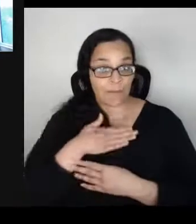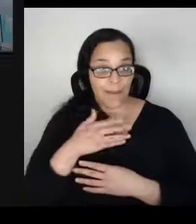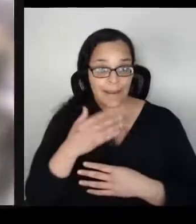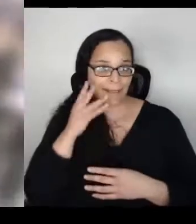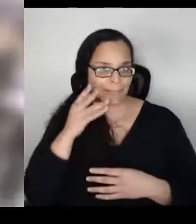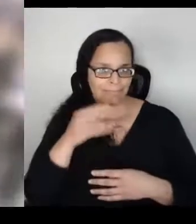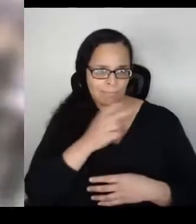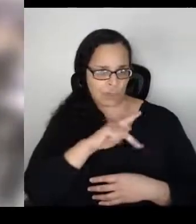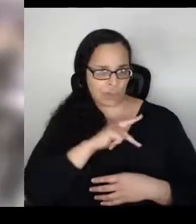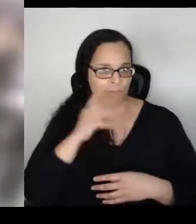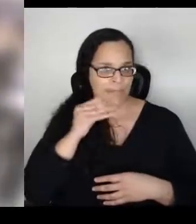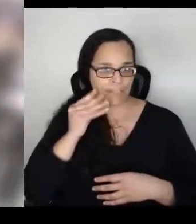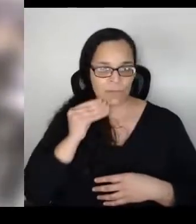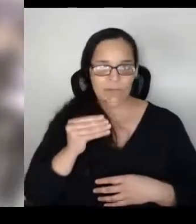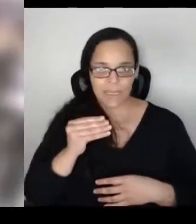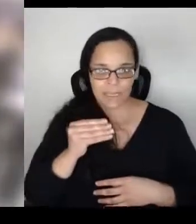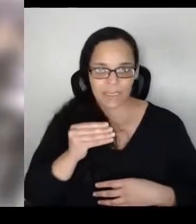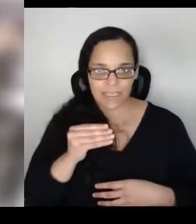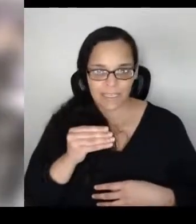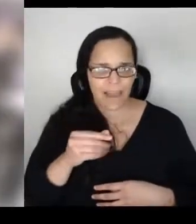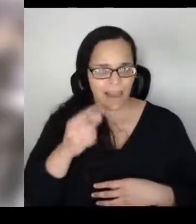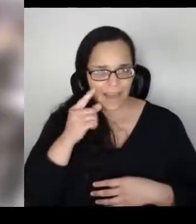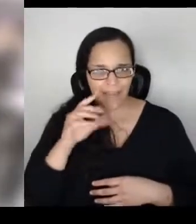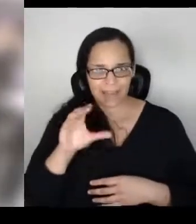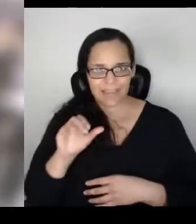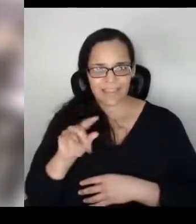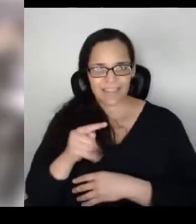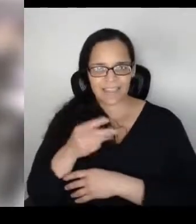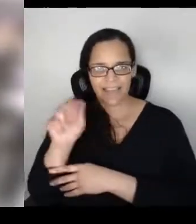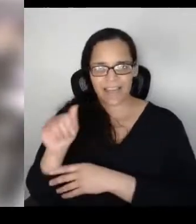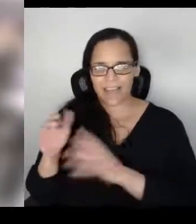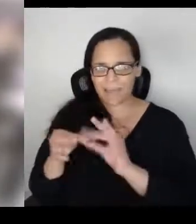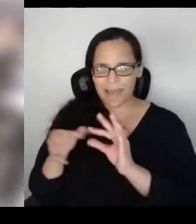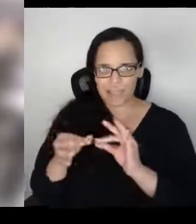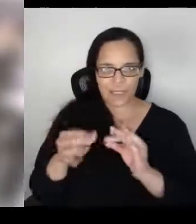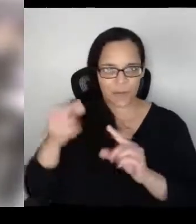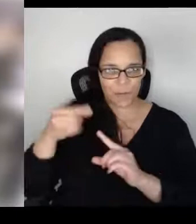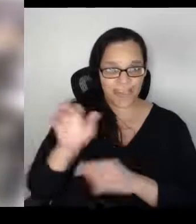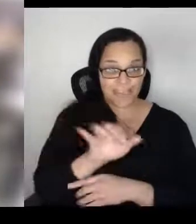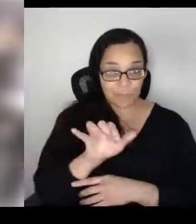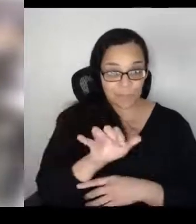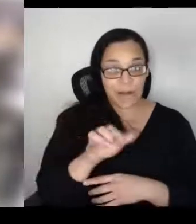I think Cynthia mentioned a point similar to that, is that they do somehow separate